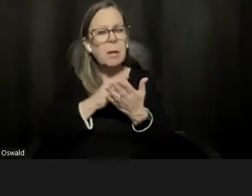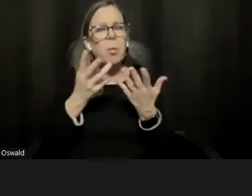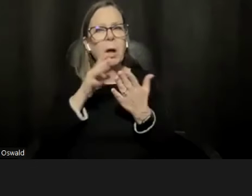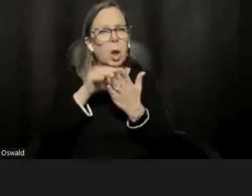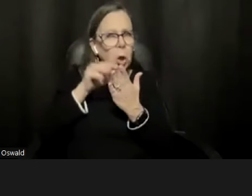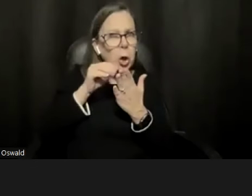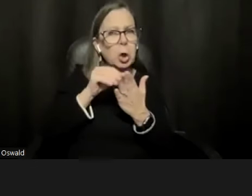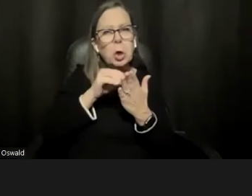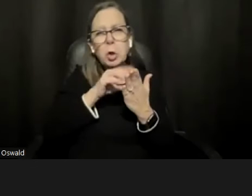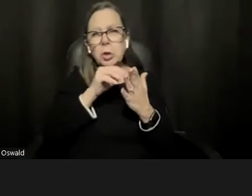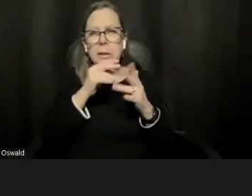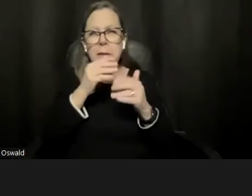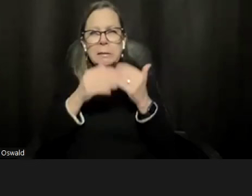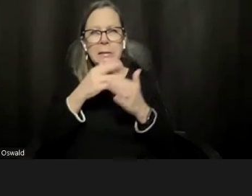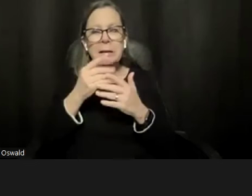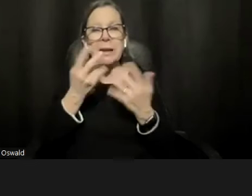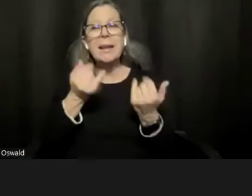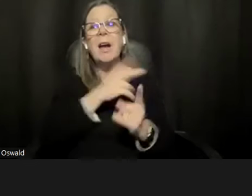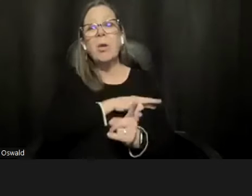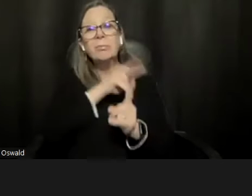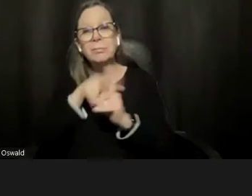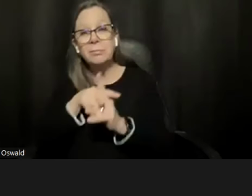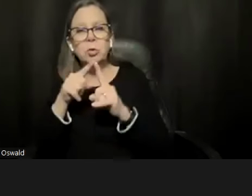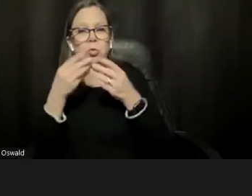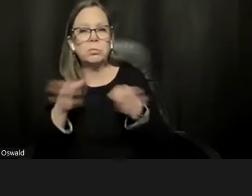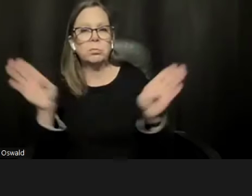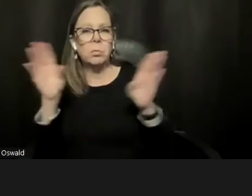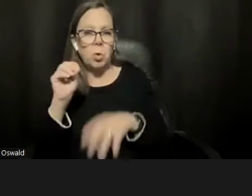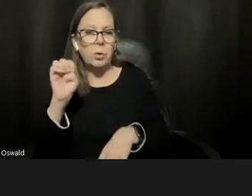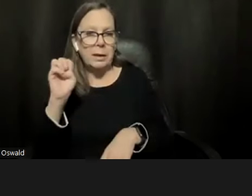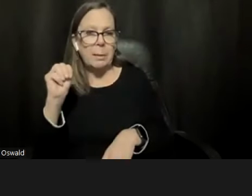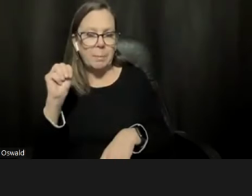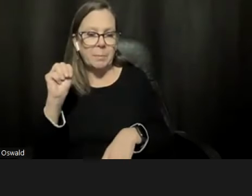and expand it.